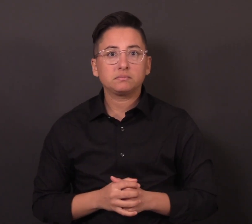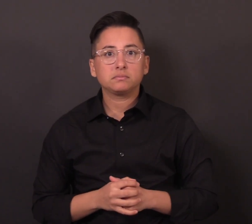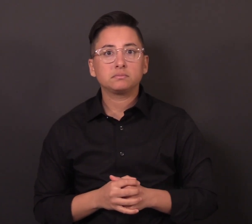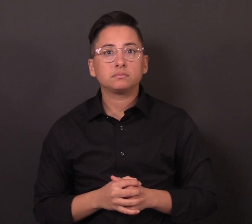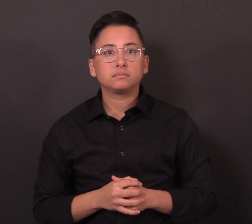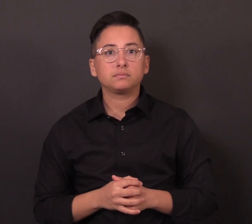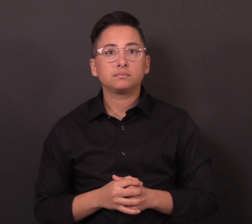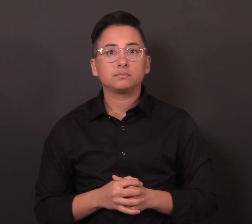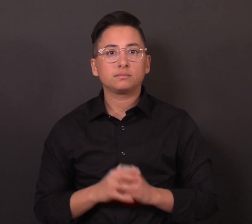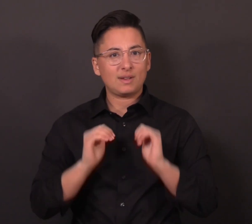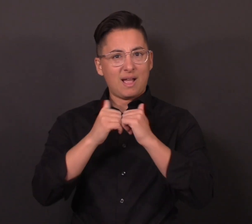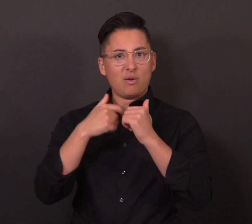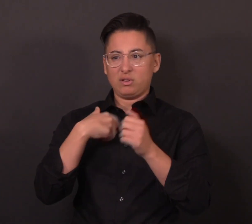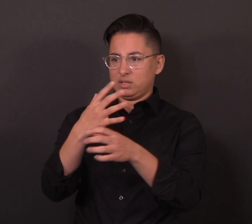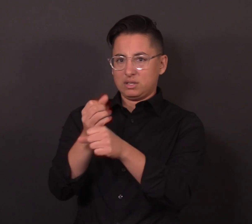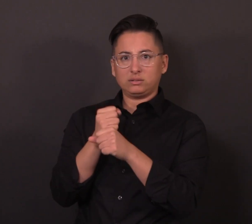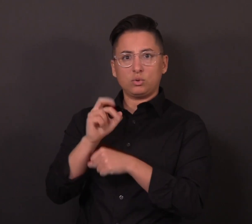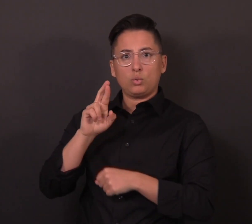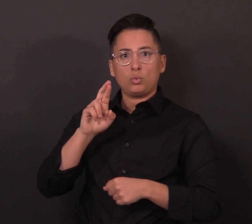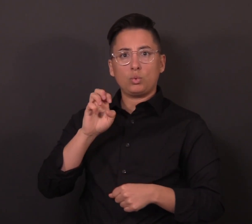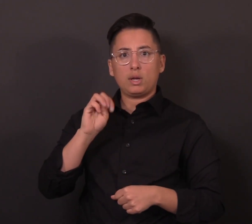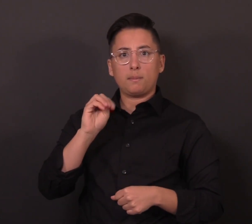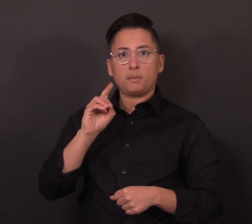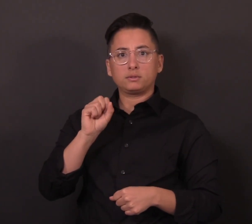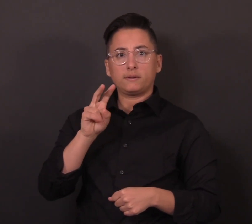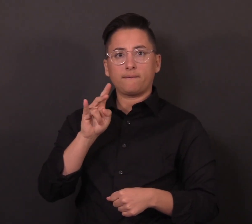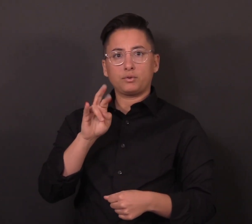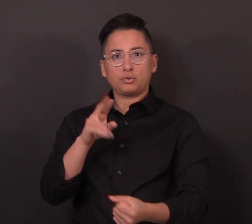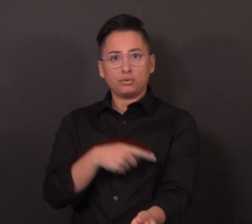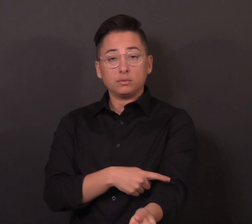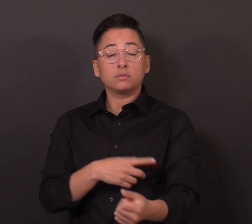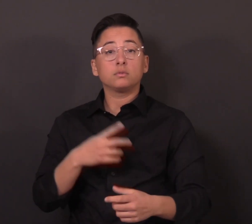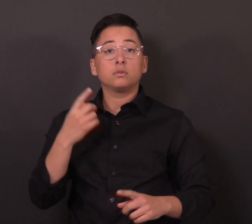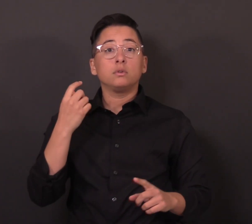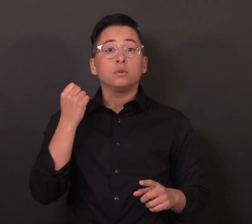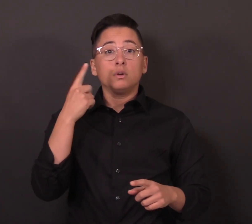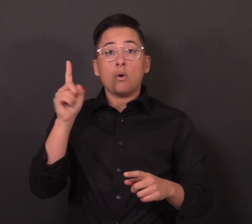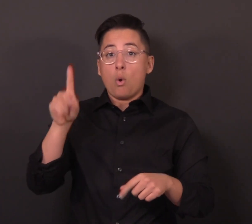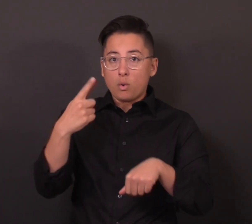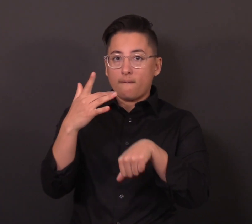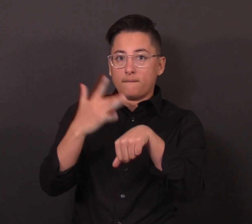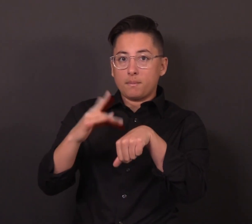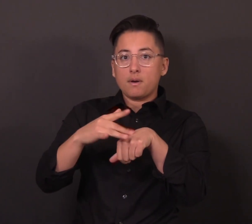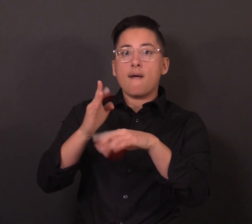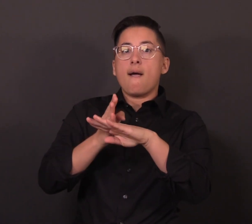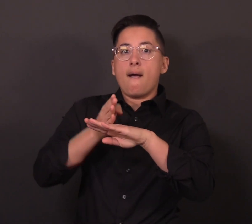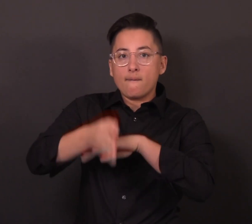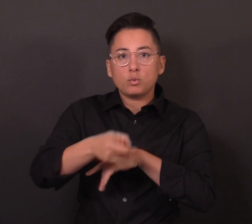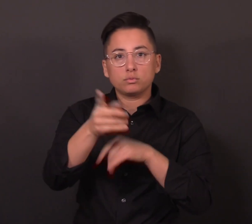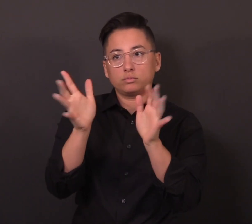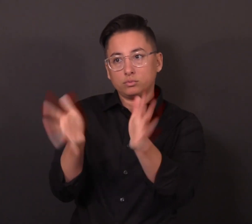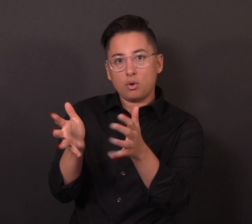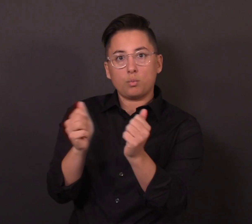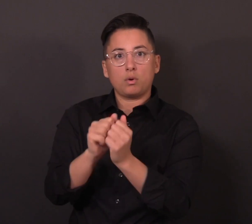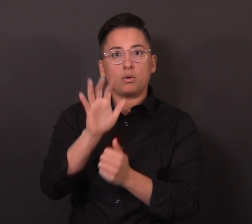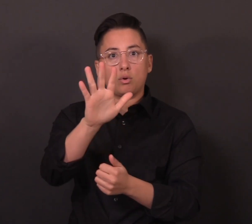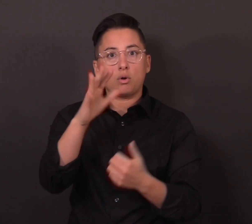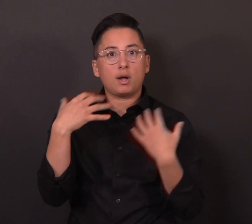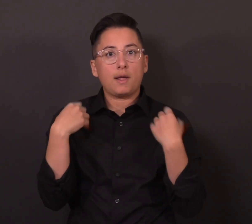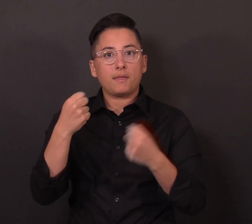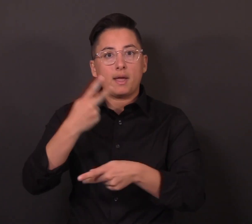How do I get it? Remdesivir is only available after talking to your health care provider – you